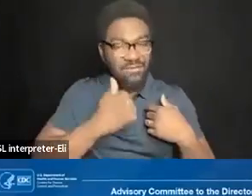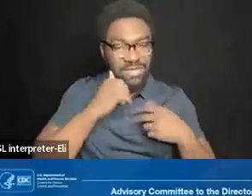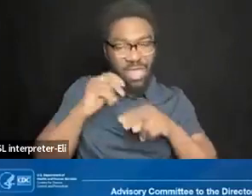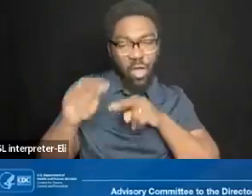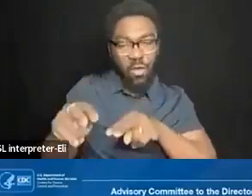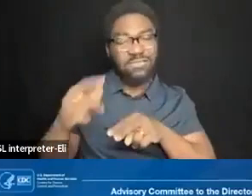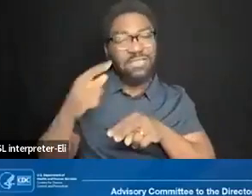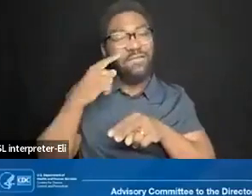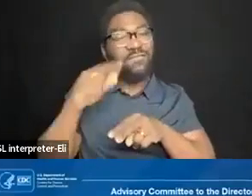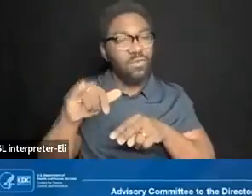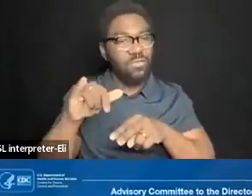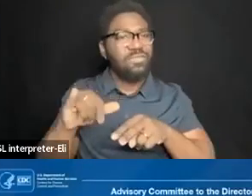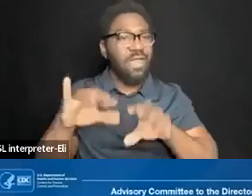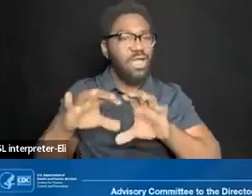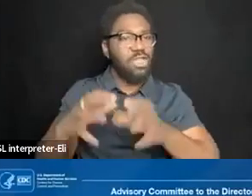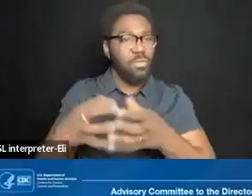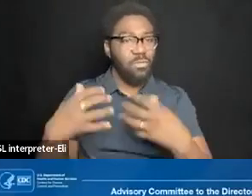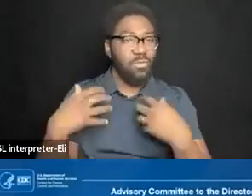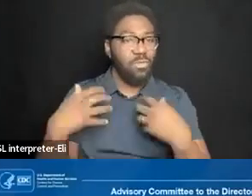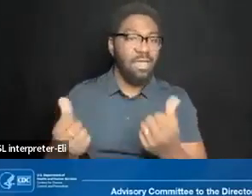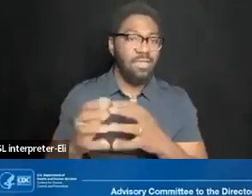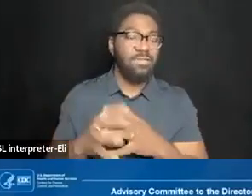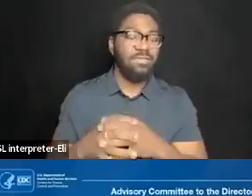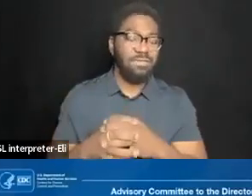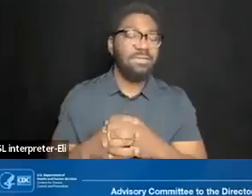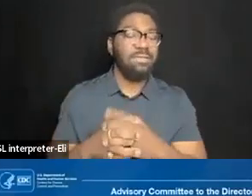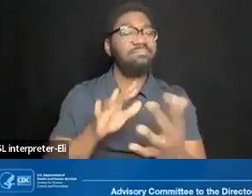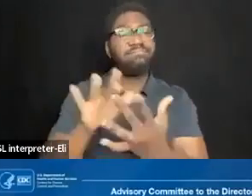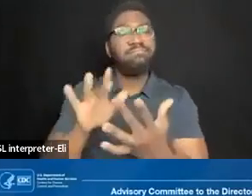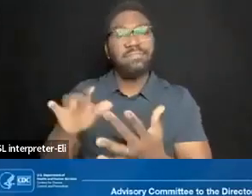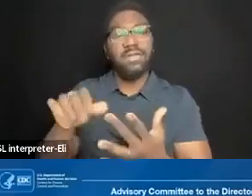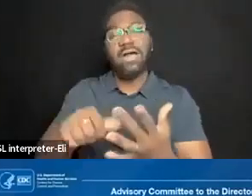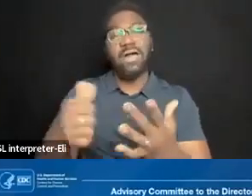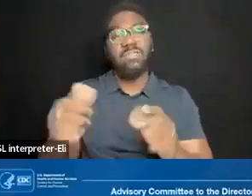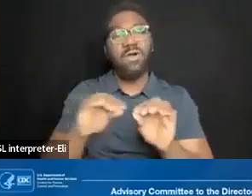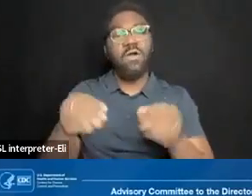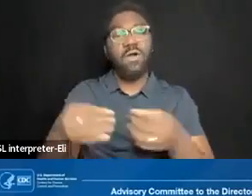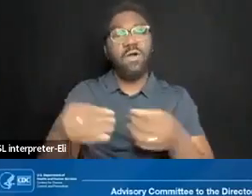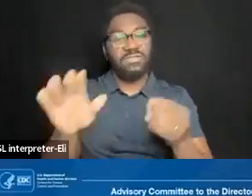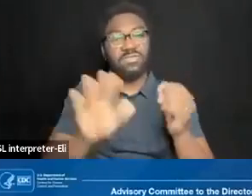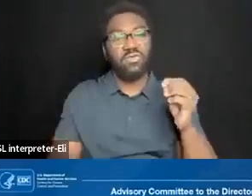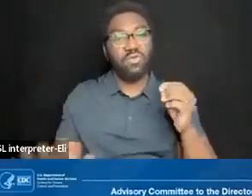with our global health programs across all of CDC. We have a new leadership position.